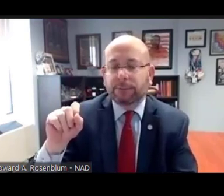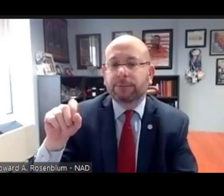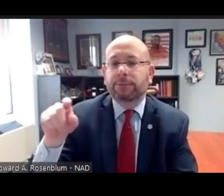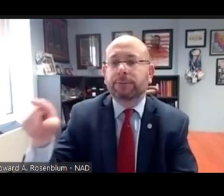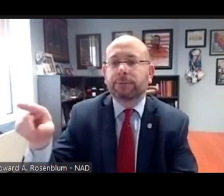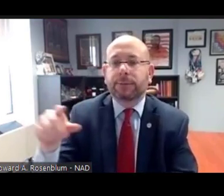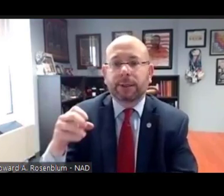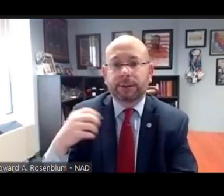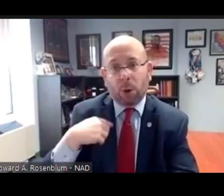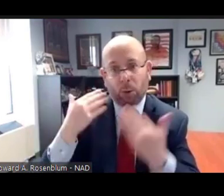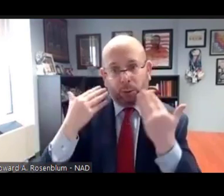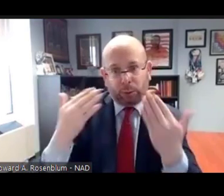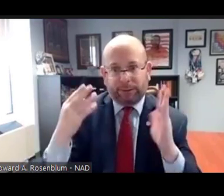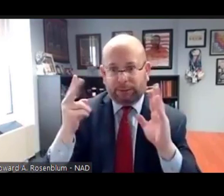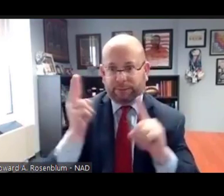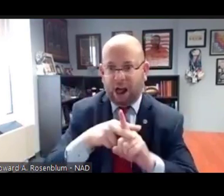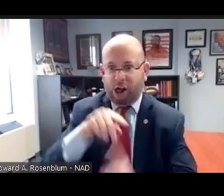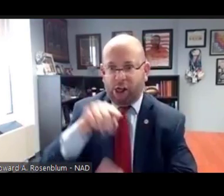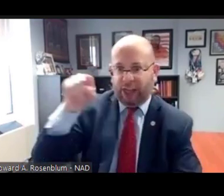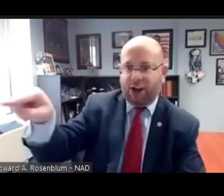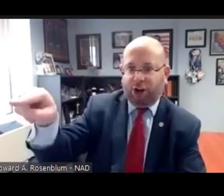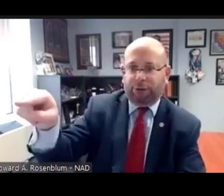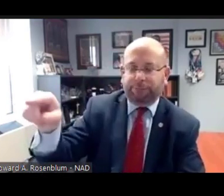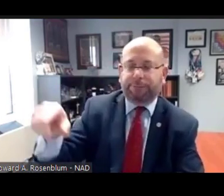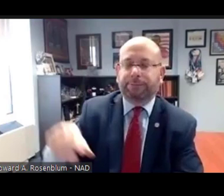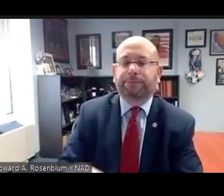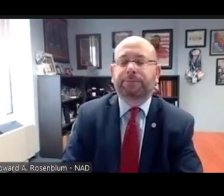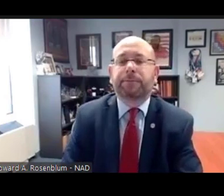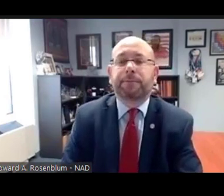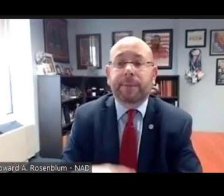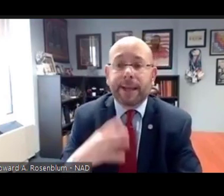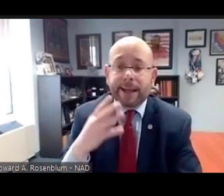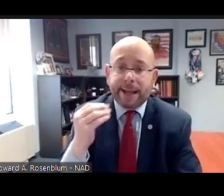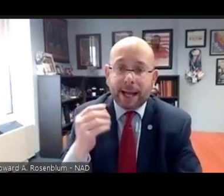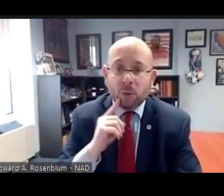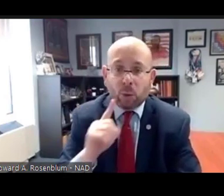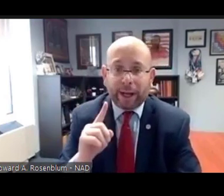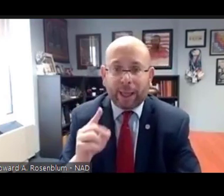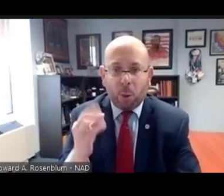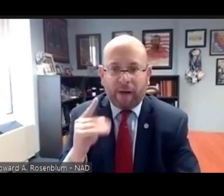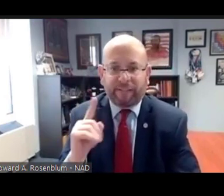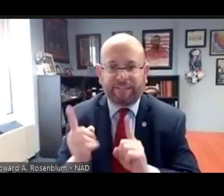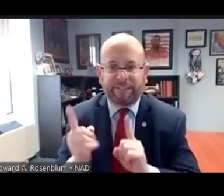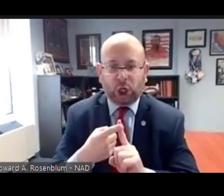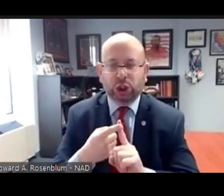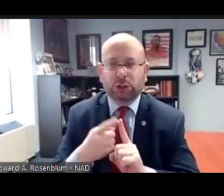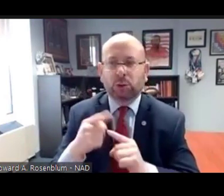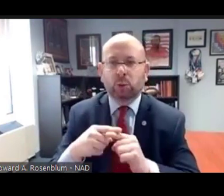but the 1st Circuit was where we decided to go ahead and file.